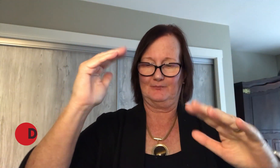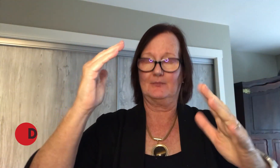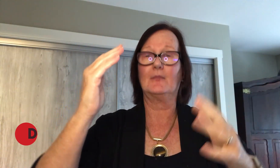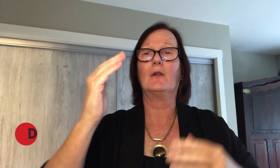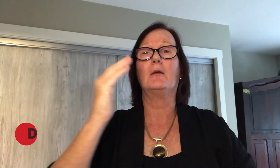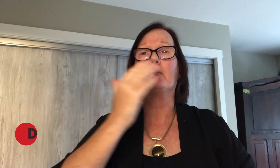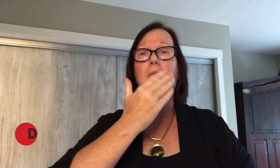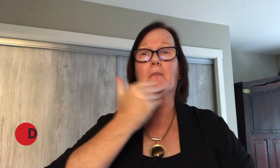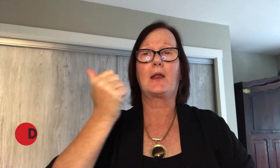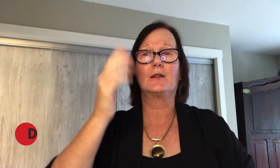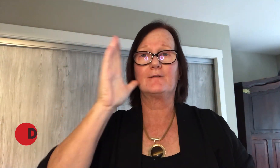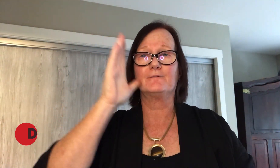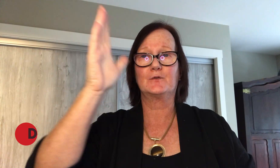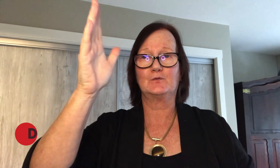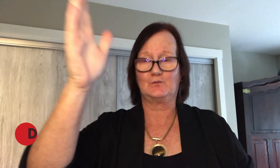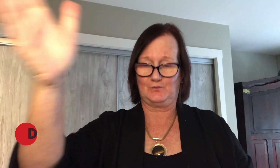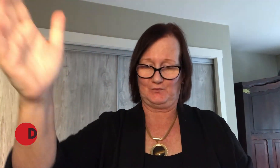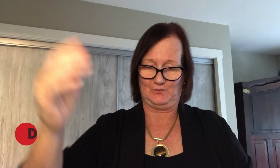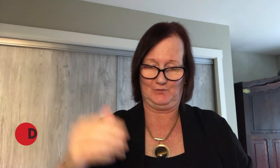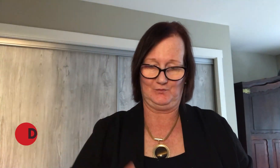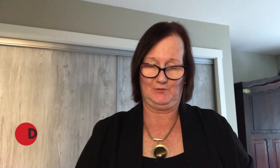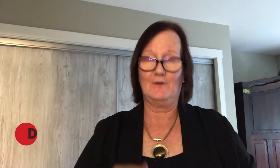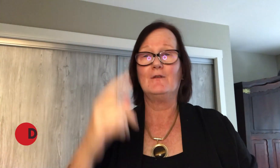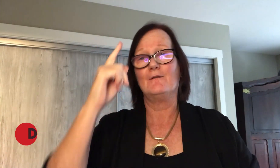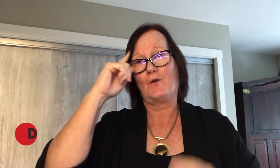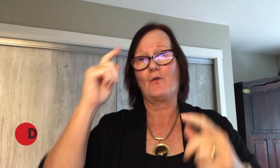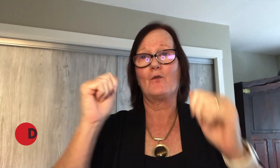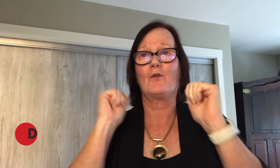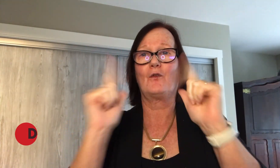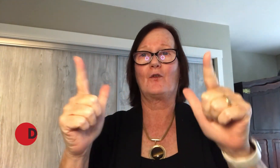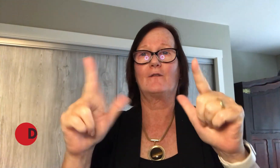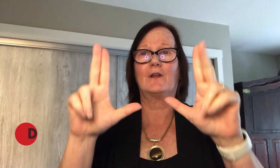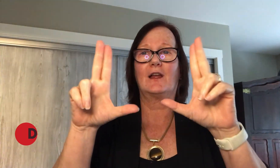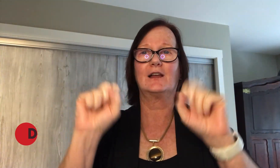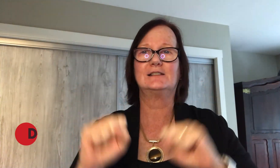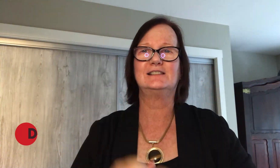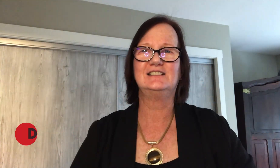better future for all of us."